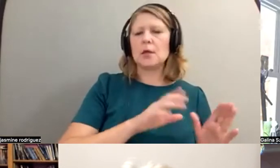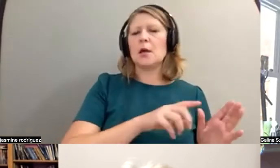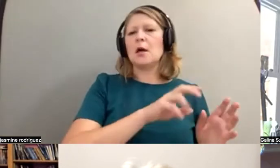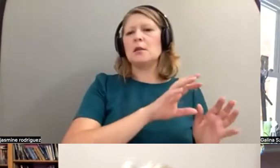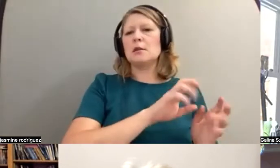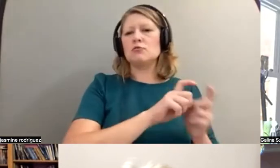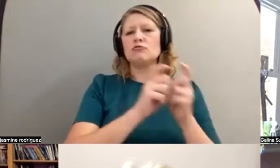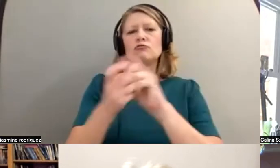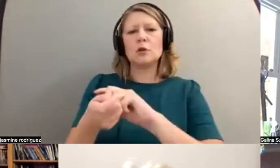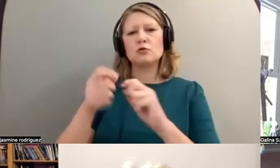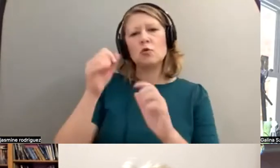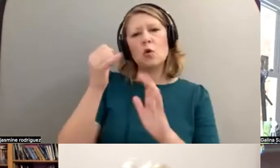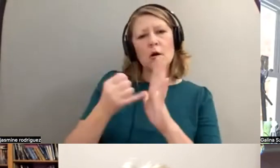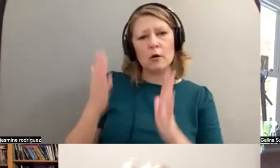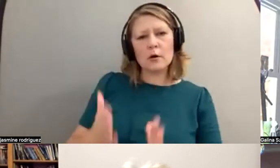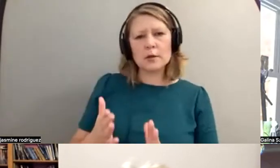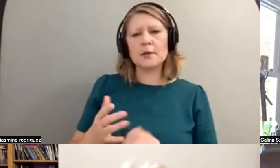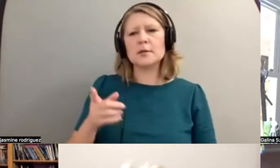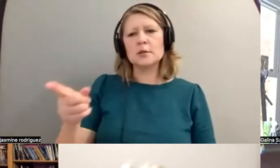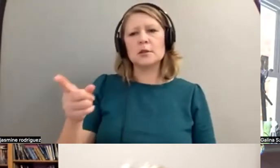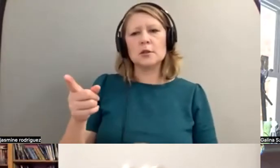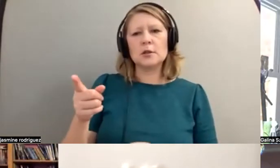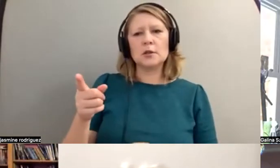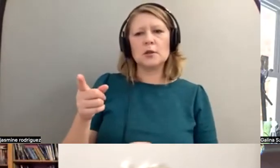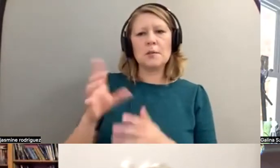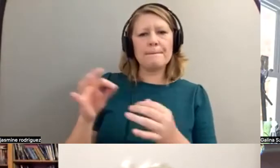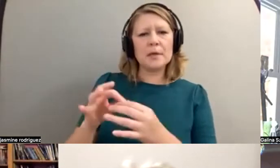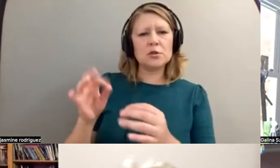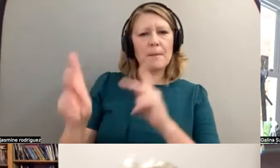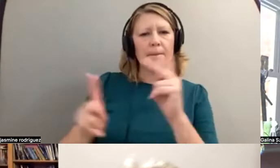blessed by people who saw that in you. That must have been a difficult...